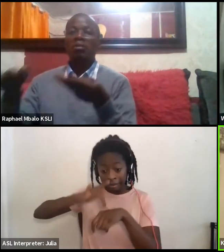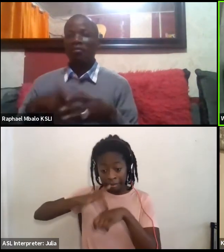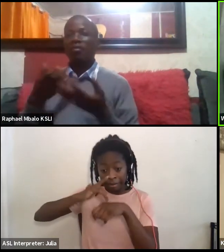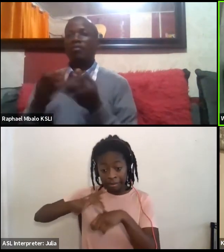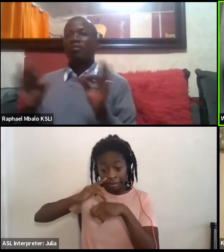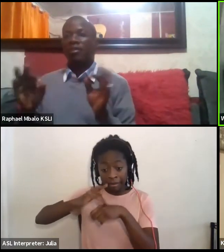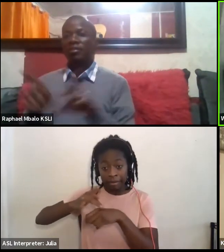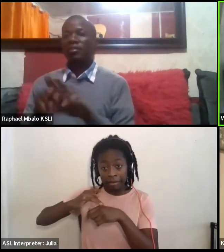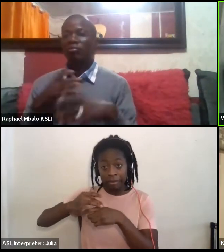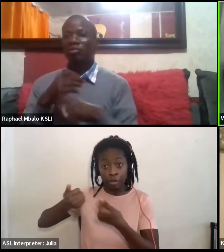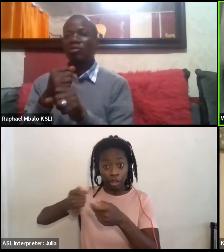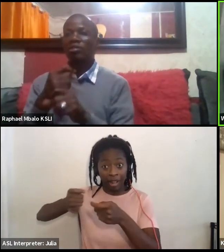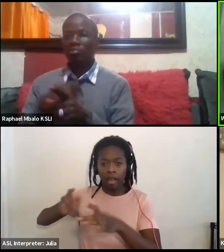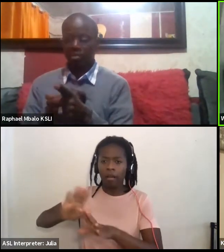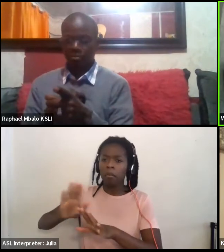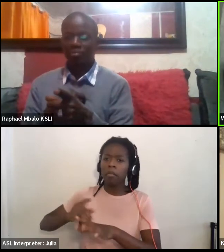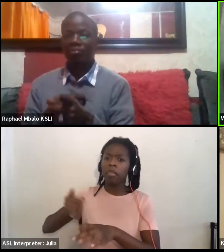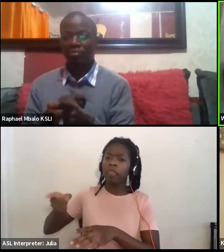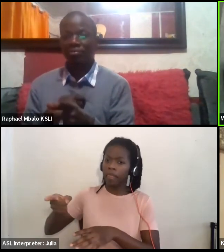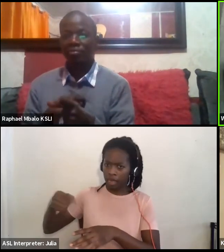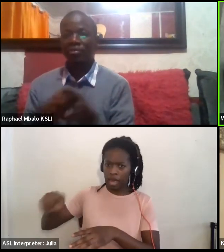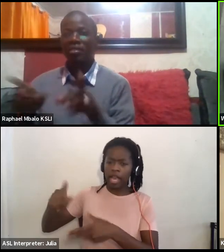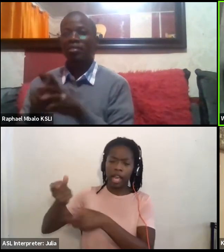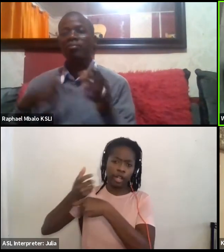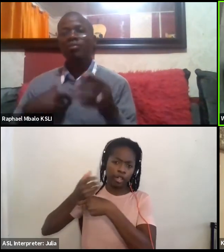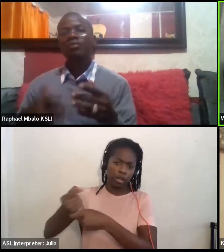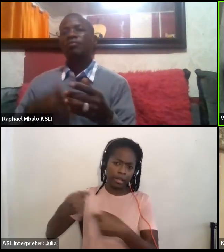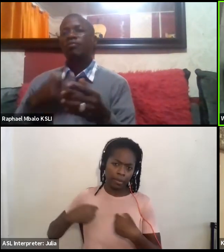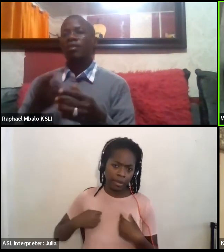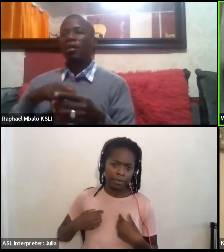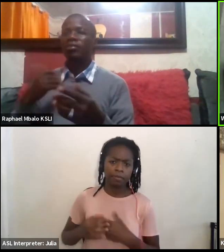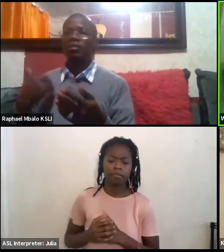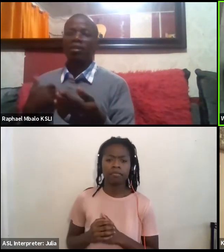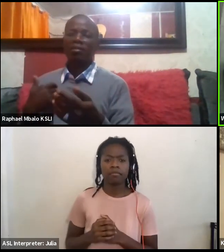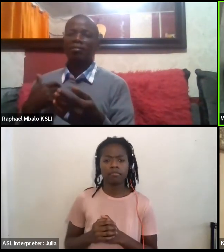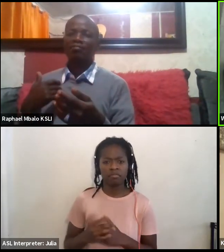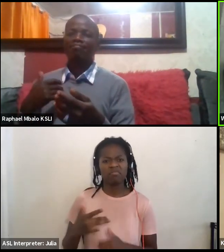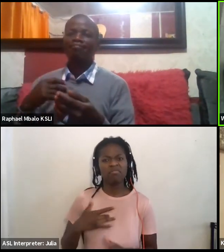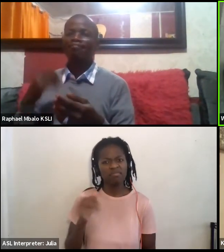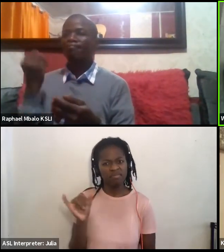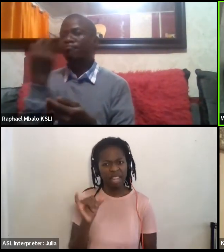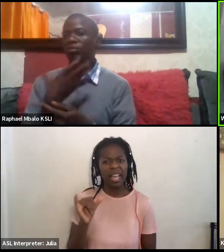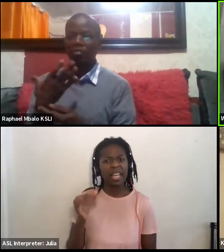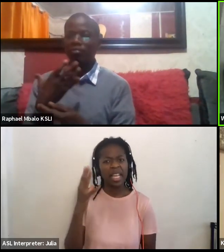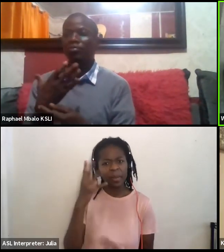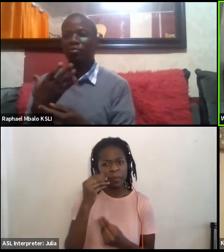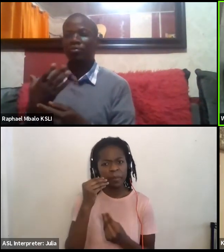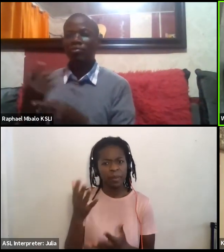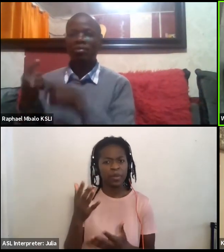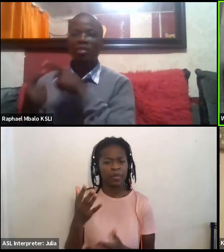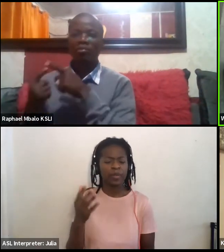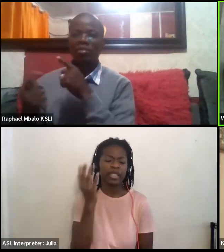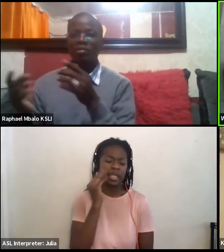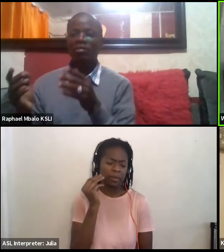and I feel like we had a very beautiful experience in that way because they let go.